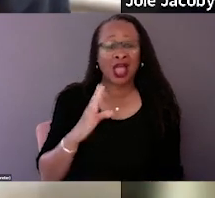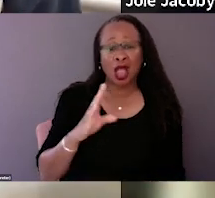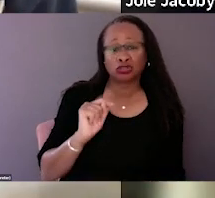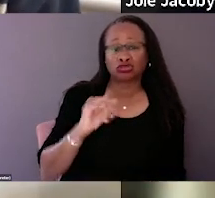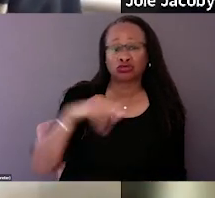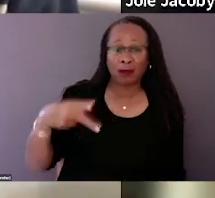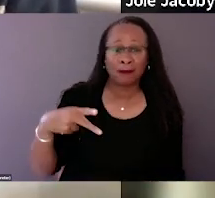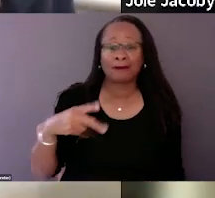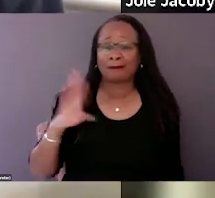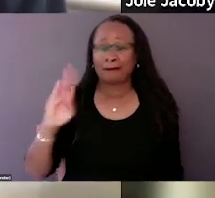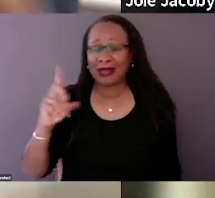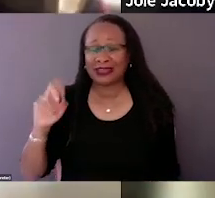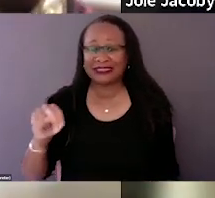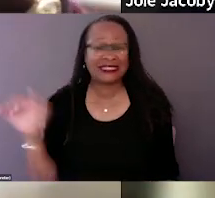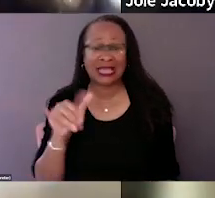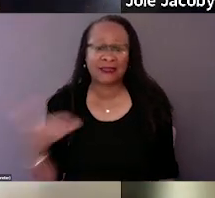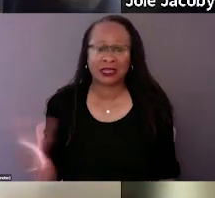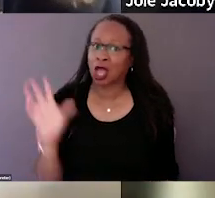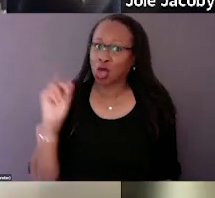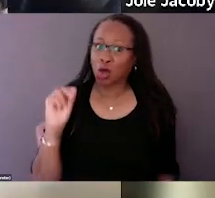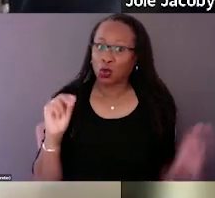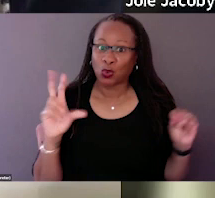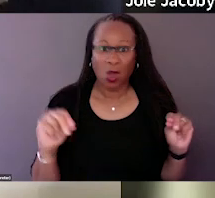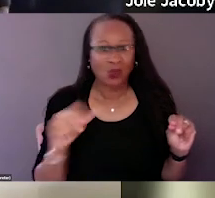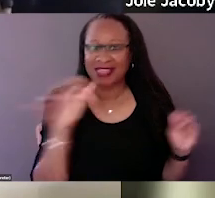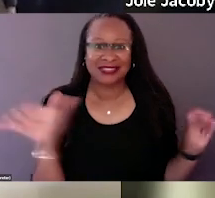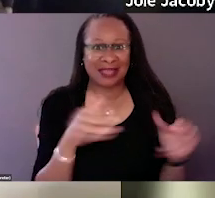"not the same guy." - No, not even a little bit. But there's this sense of forgetting,